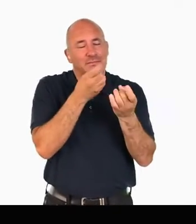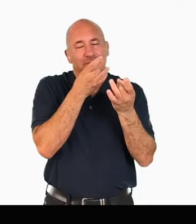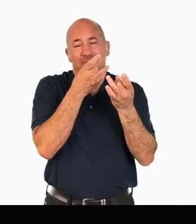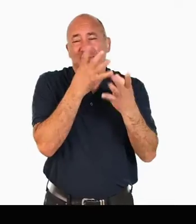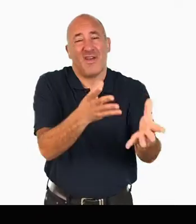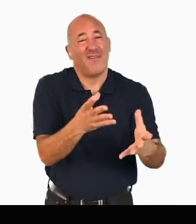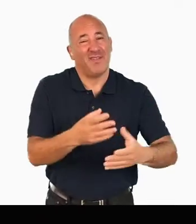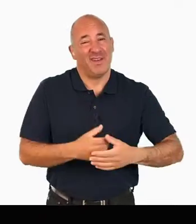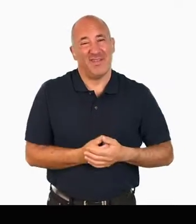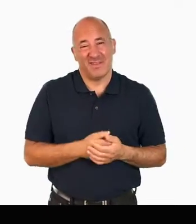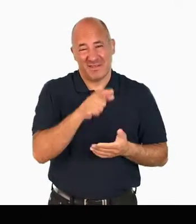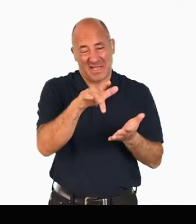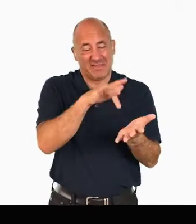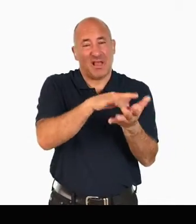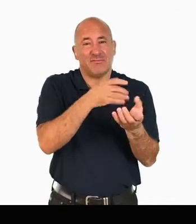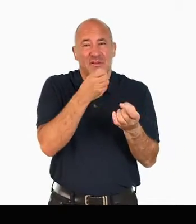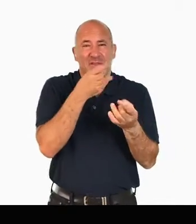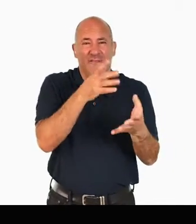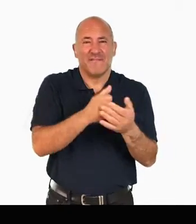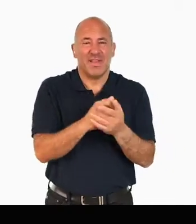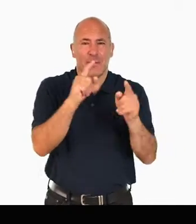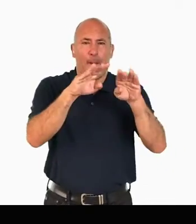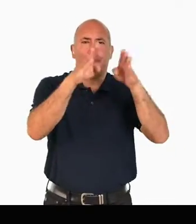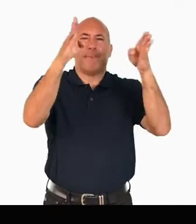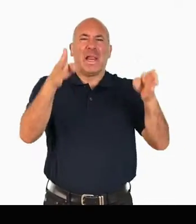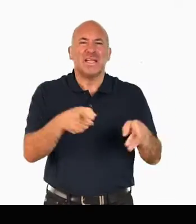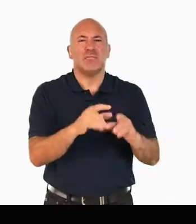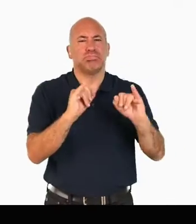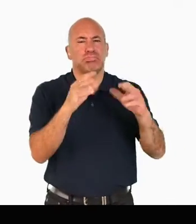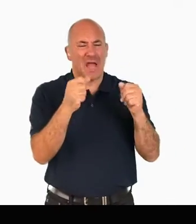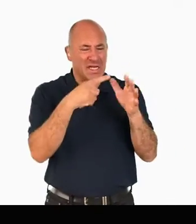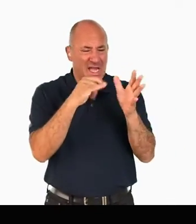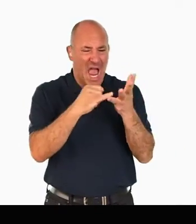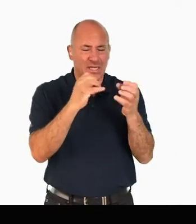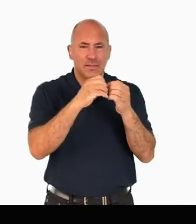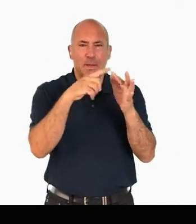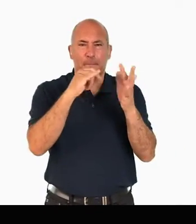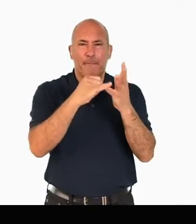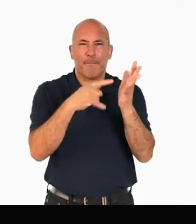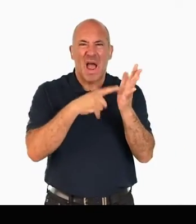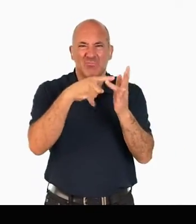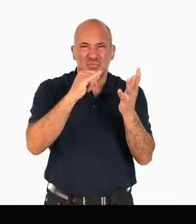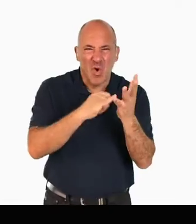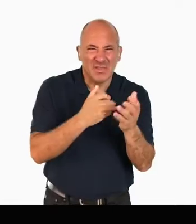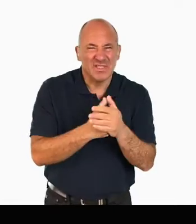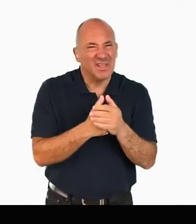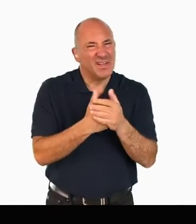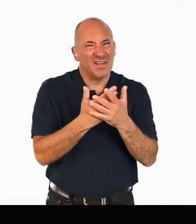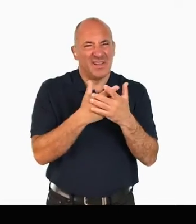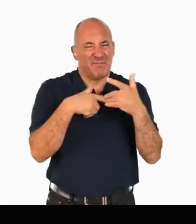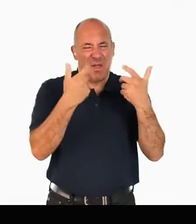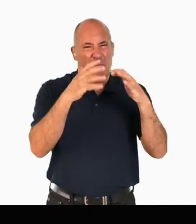really lovely. It was a lovely Centre, but the building itself was - it had Asbestos -